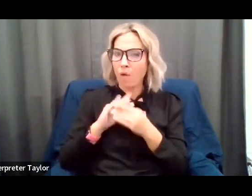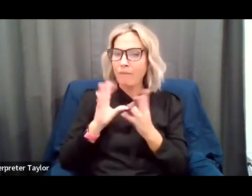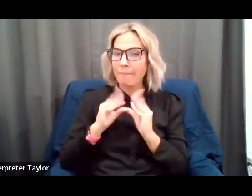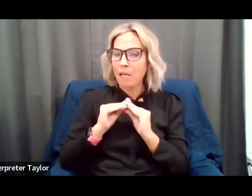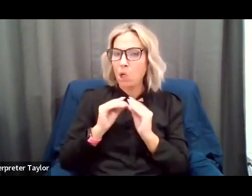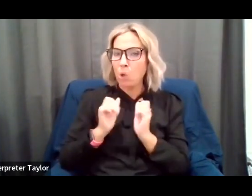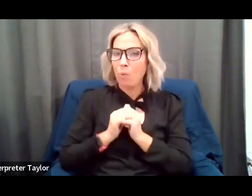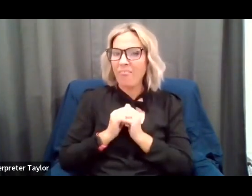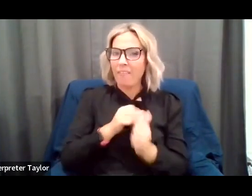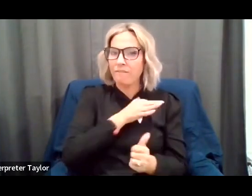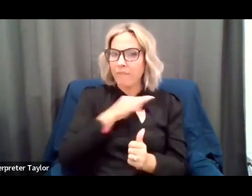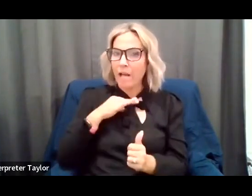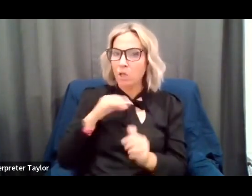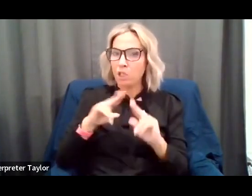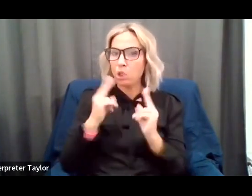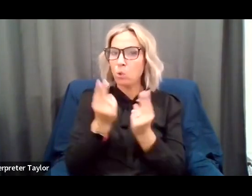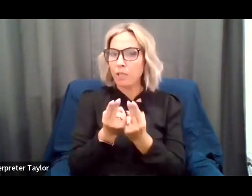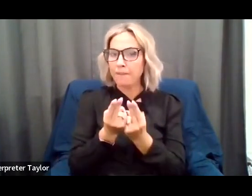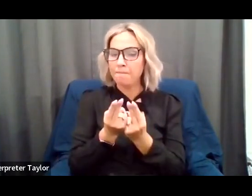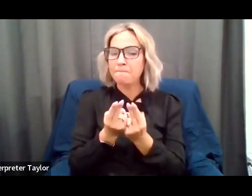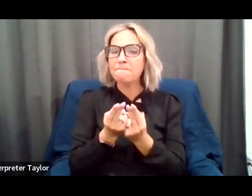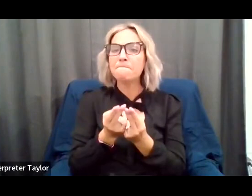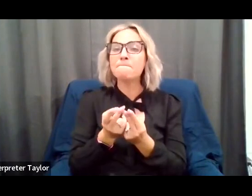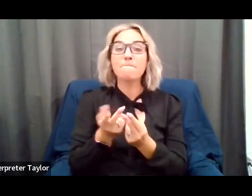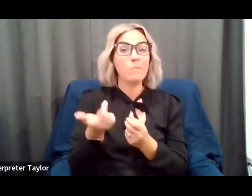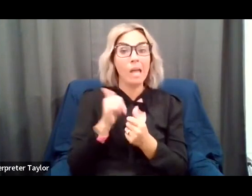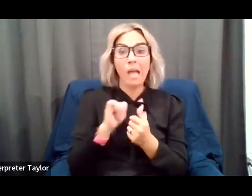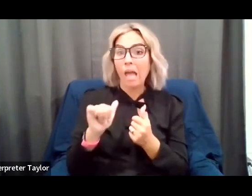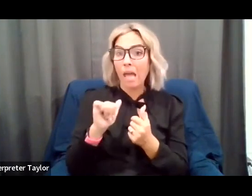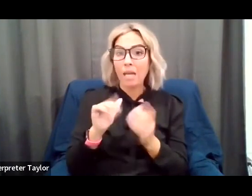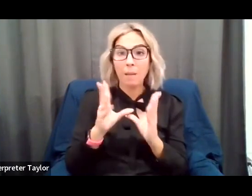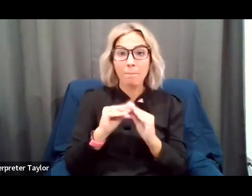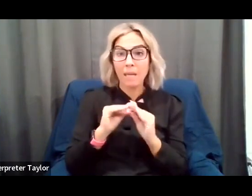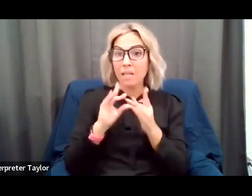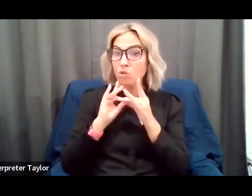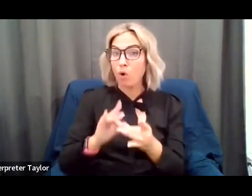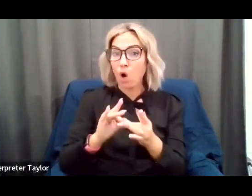the faculty union, uh, that any such meetings regarding an MOU do